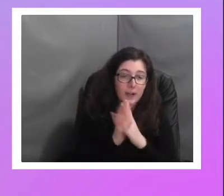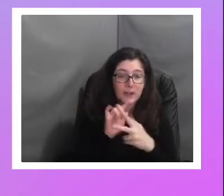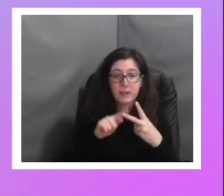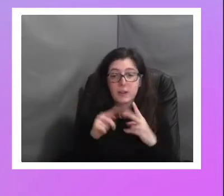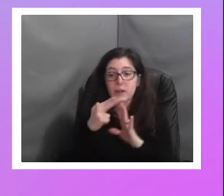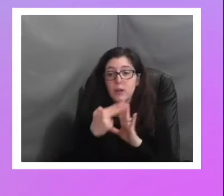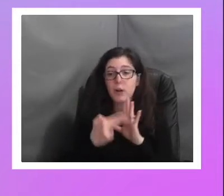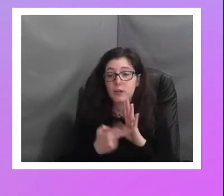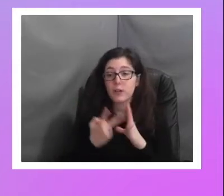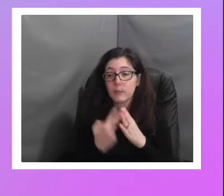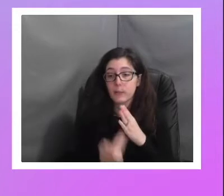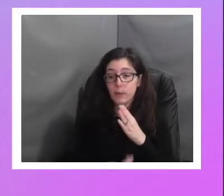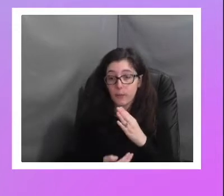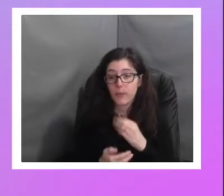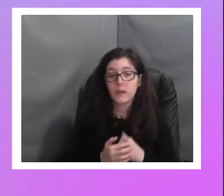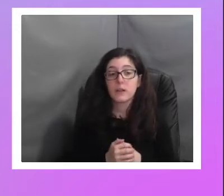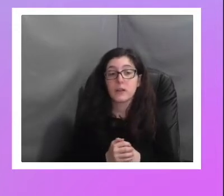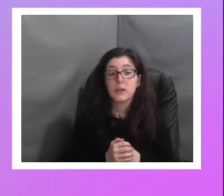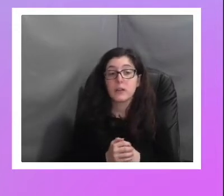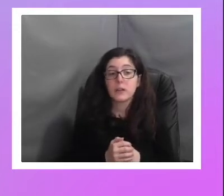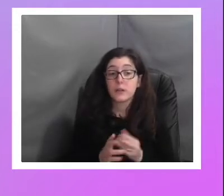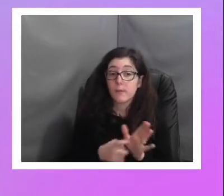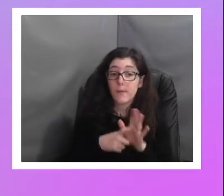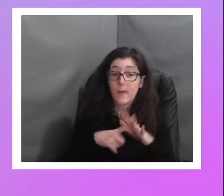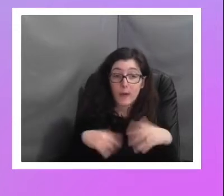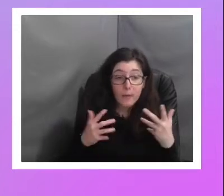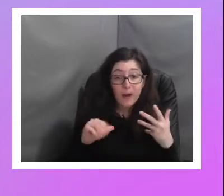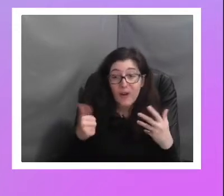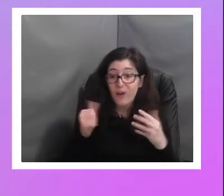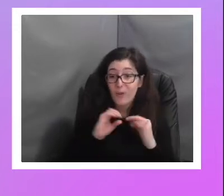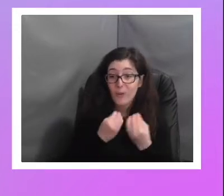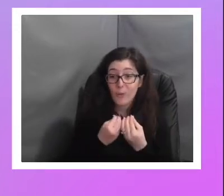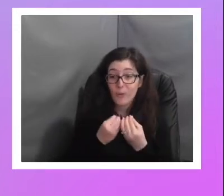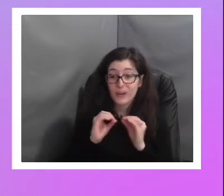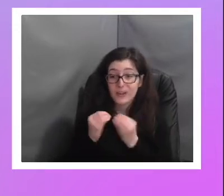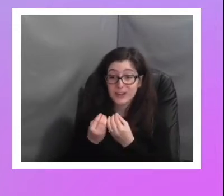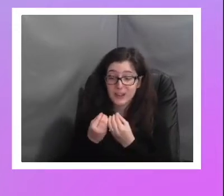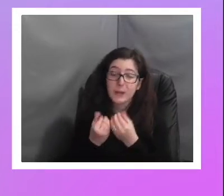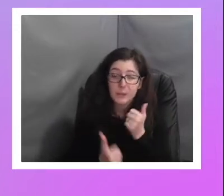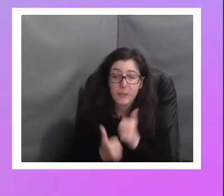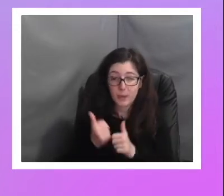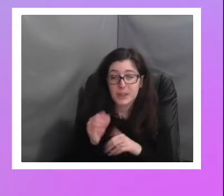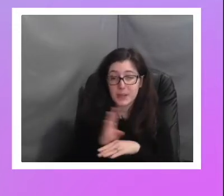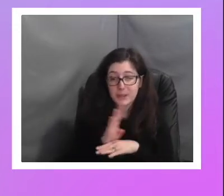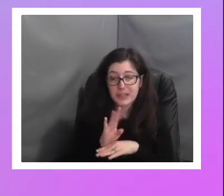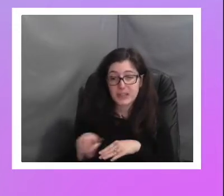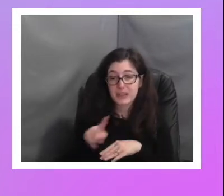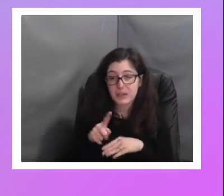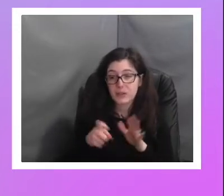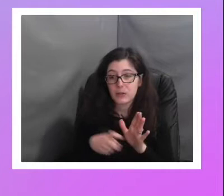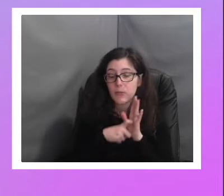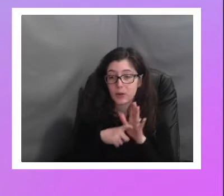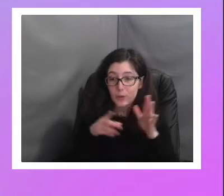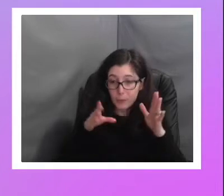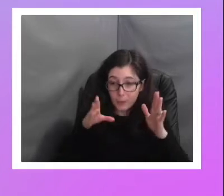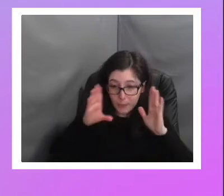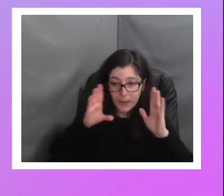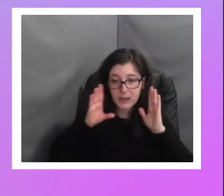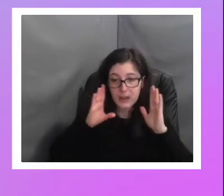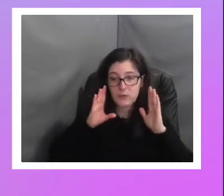and requires other organizations, mostly businesses, to pay attention to accessibility